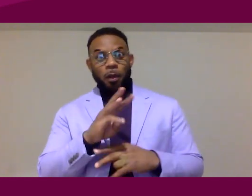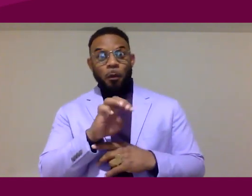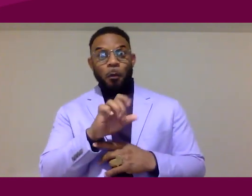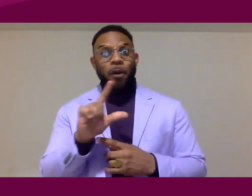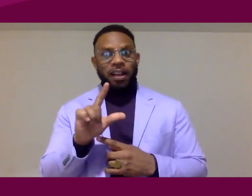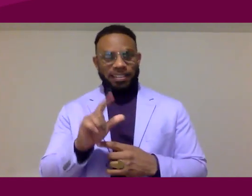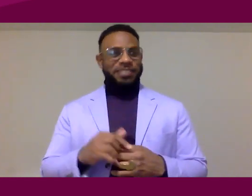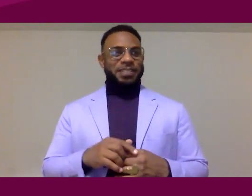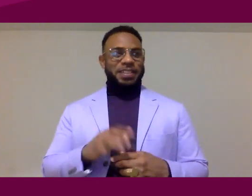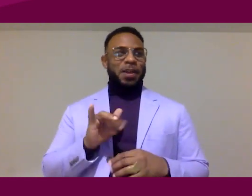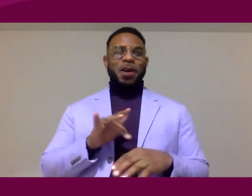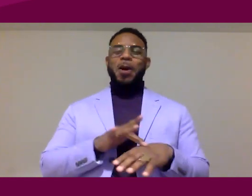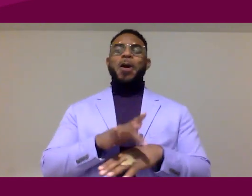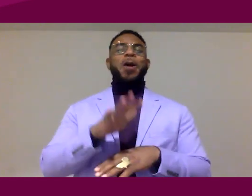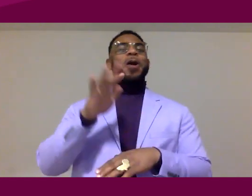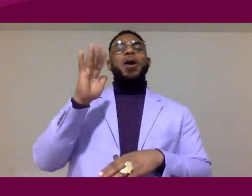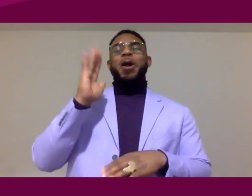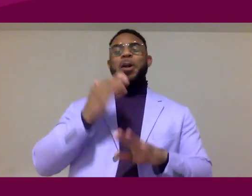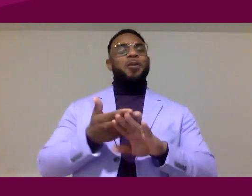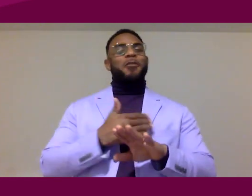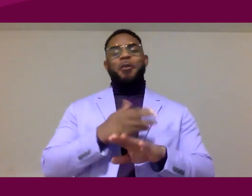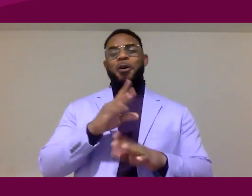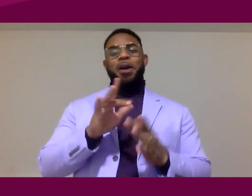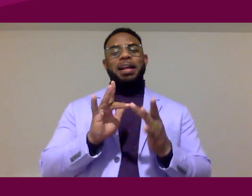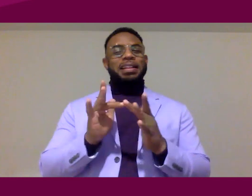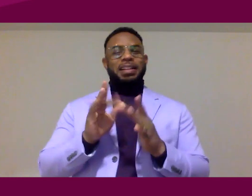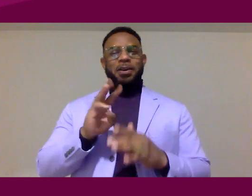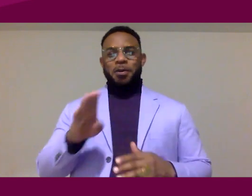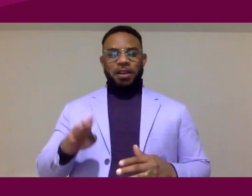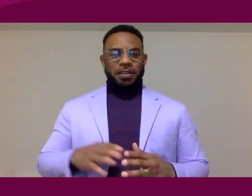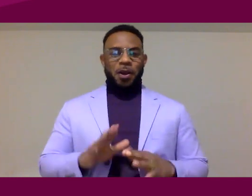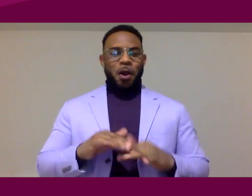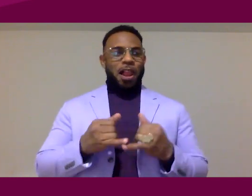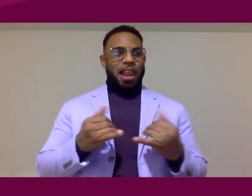that was early days of online communities.